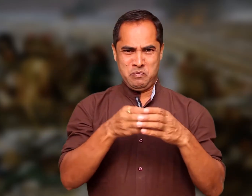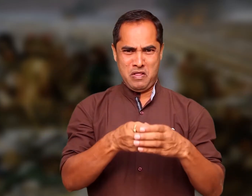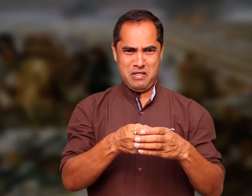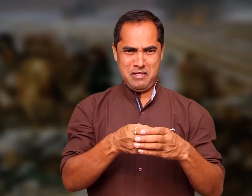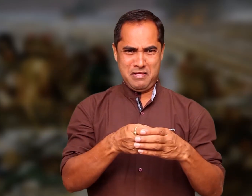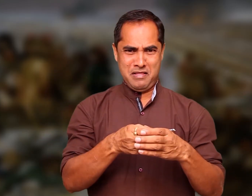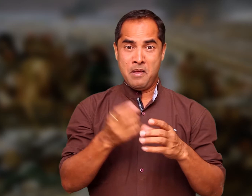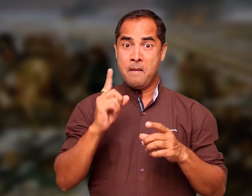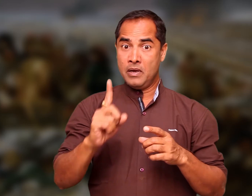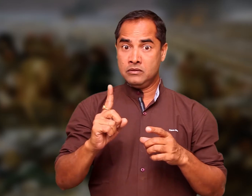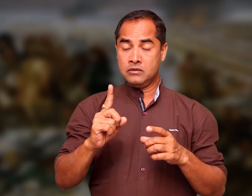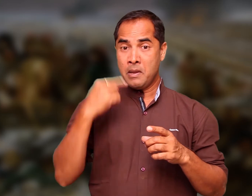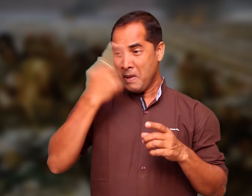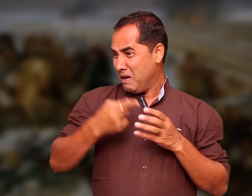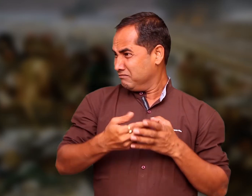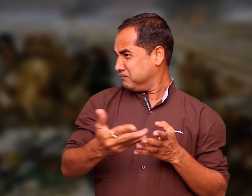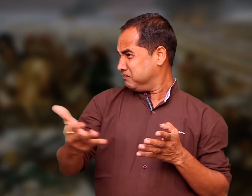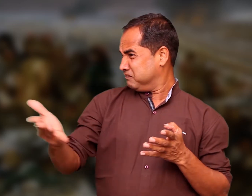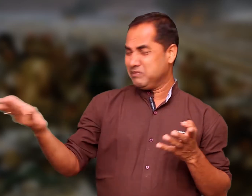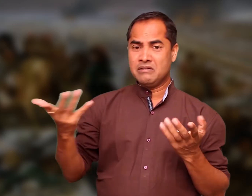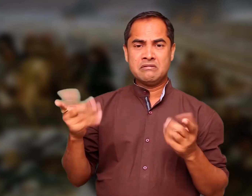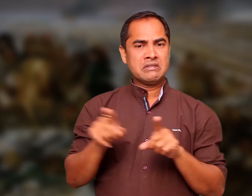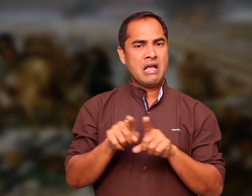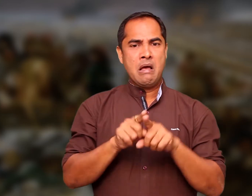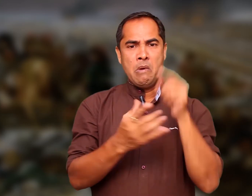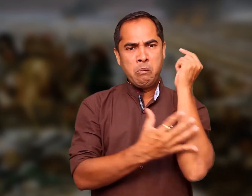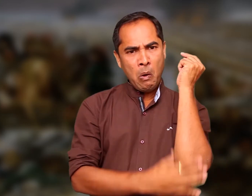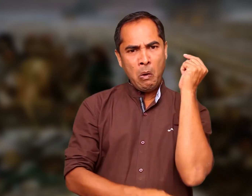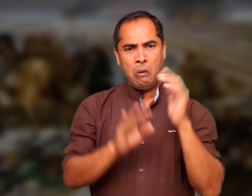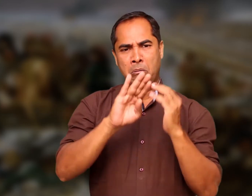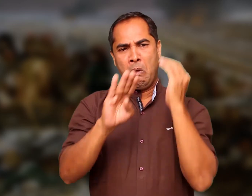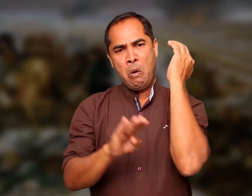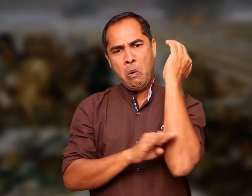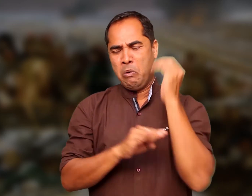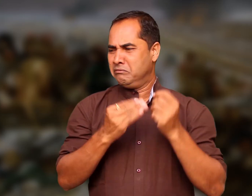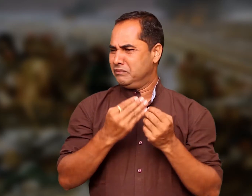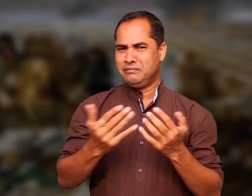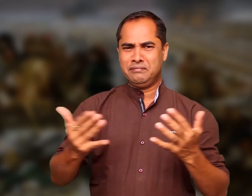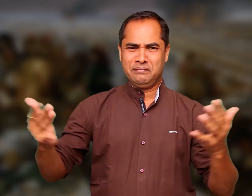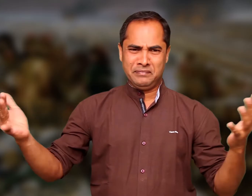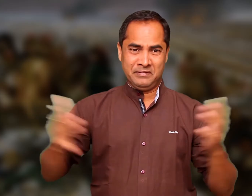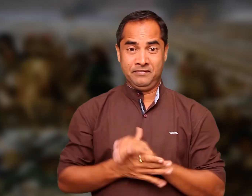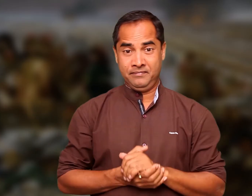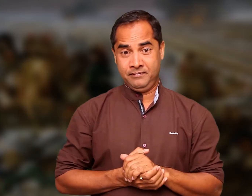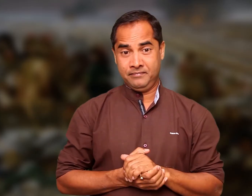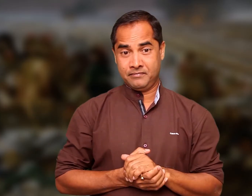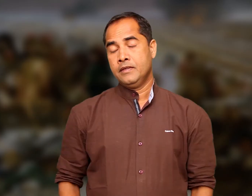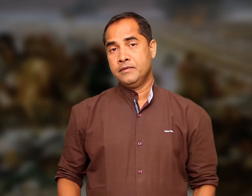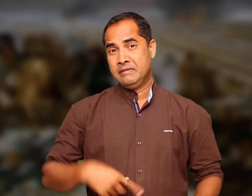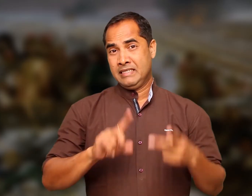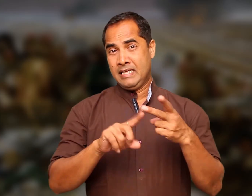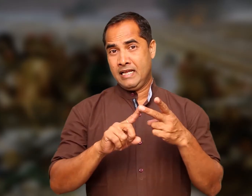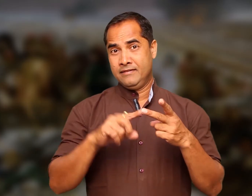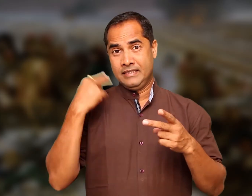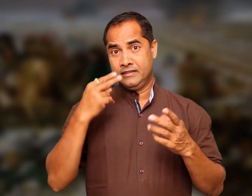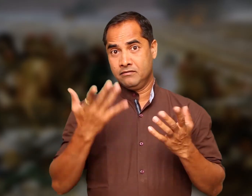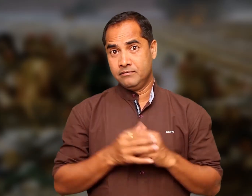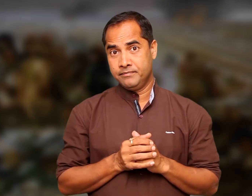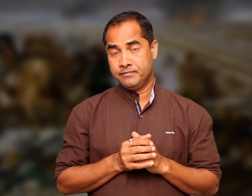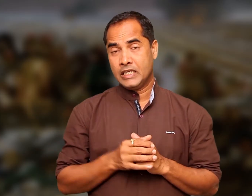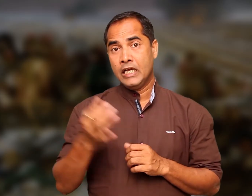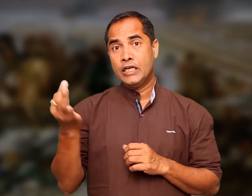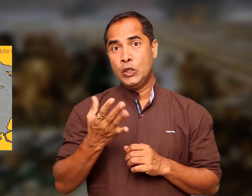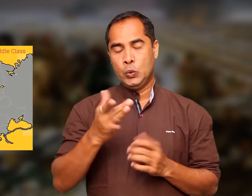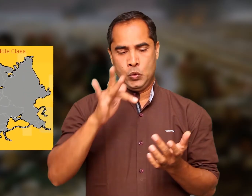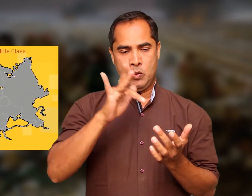small group. The majority of the population were the peasants. The second